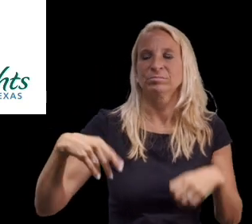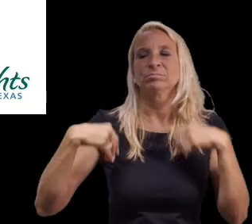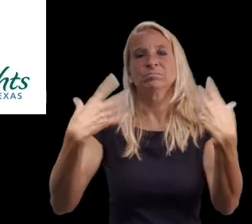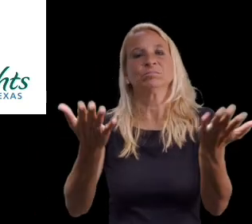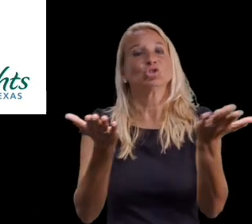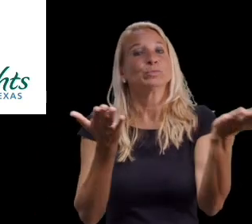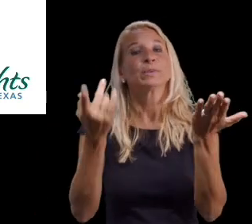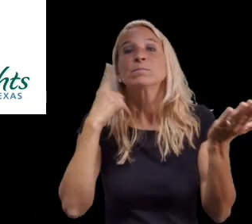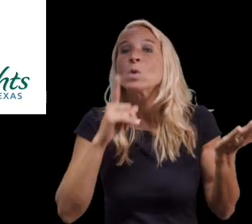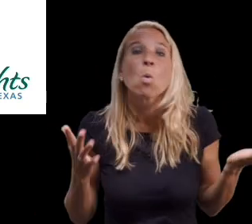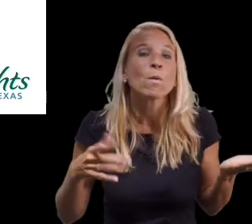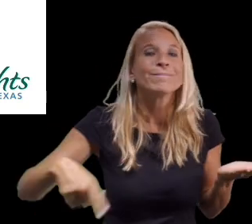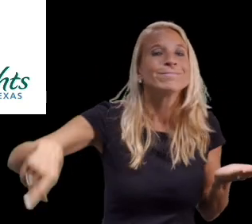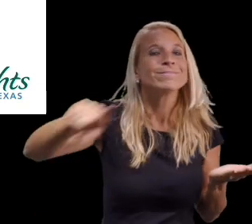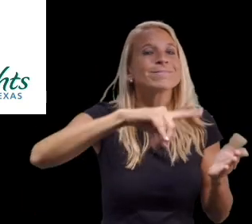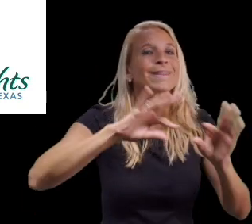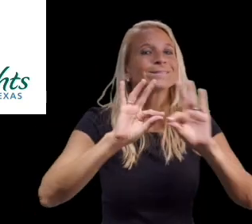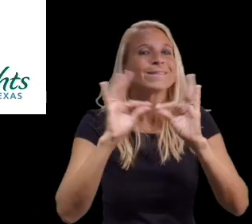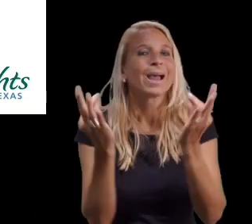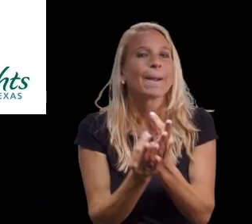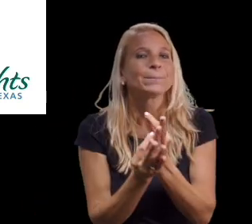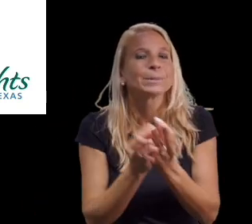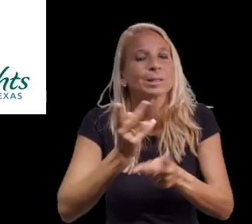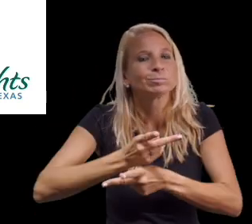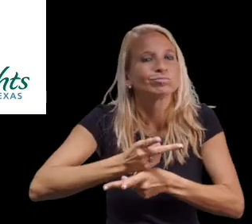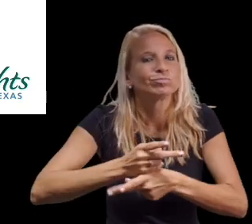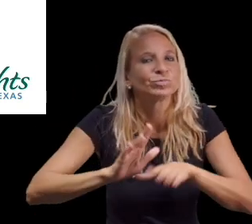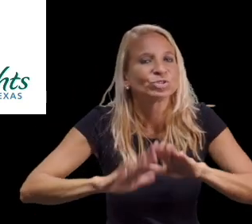MDCP provides services to families caring for children